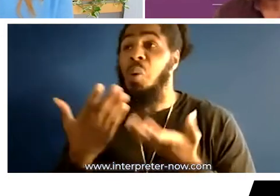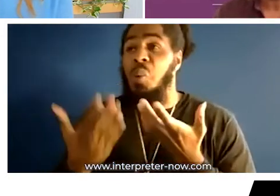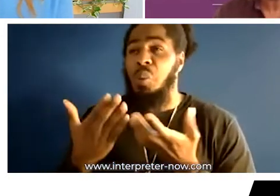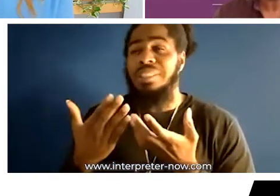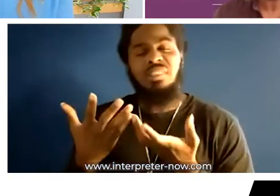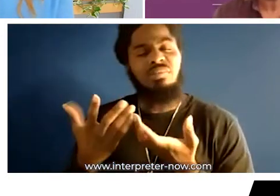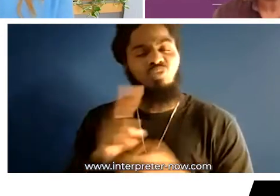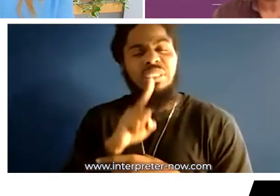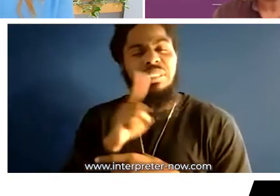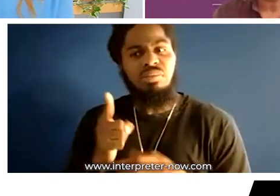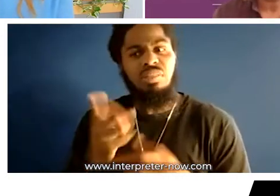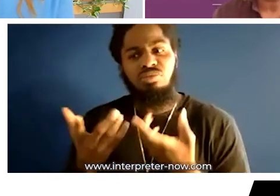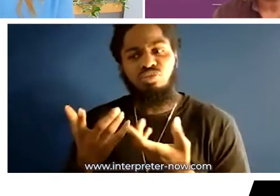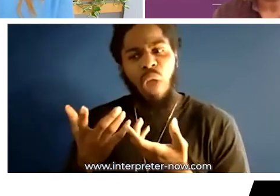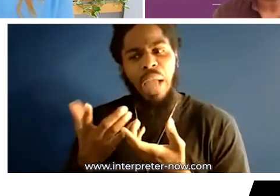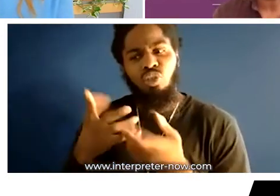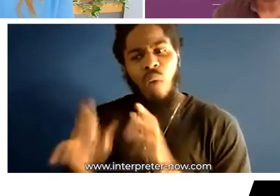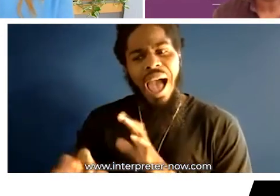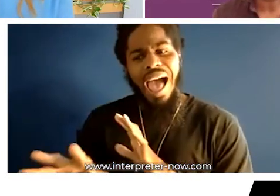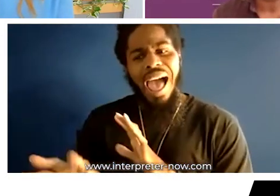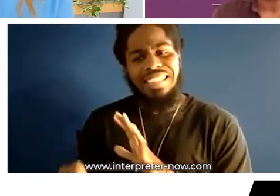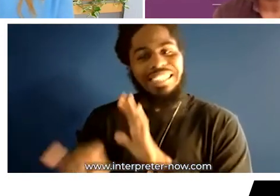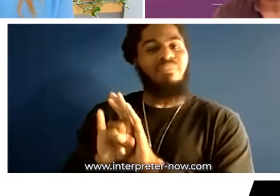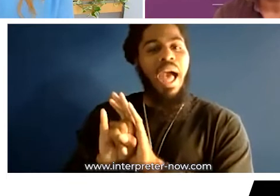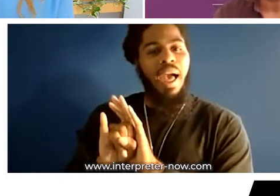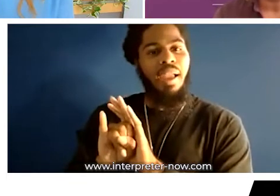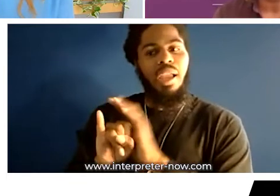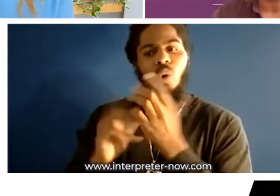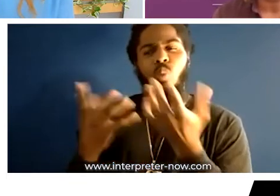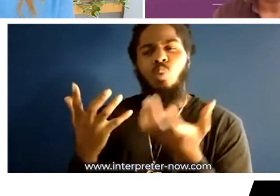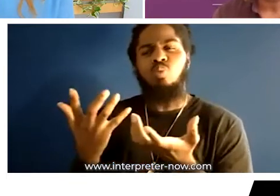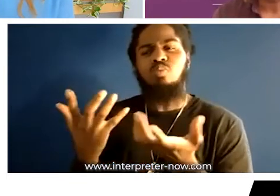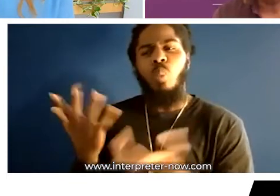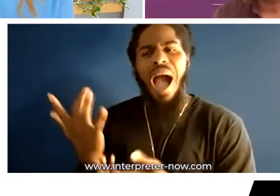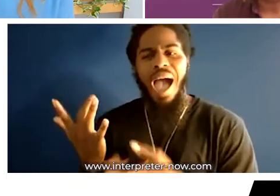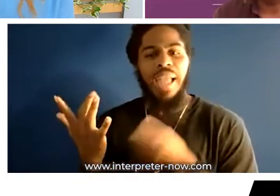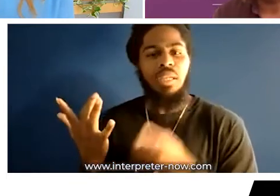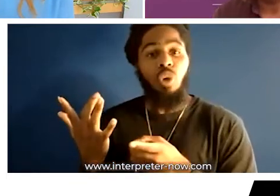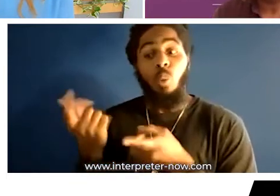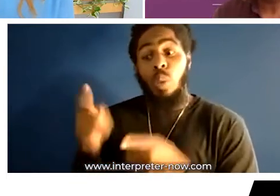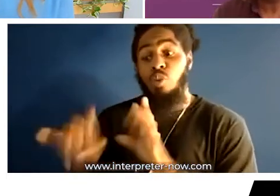And then, typically, once you identify where it's coming from, it's a matter of adding clarity.